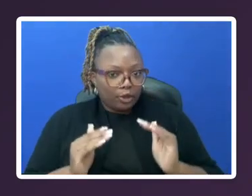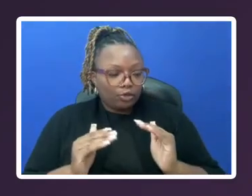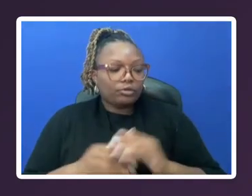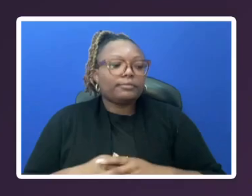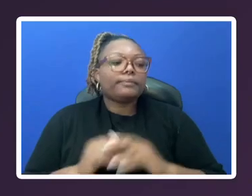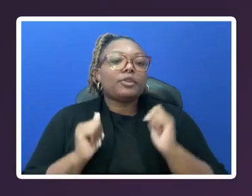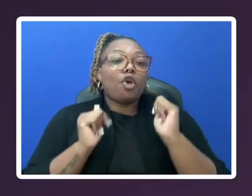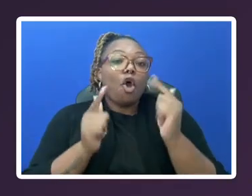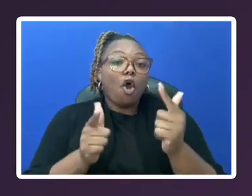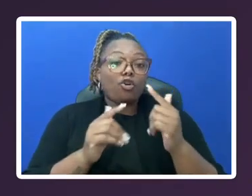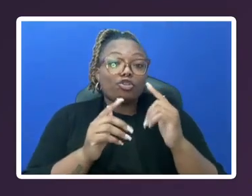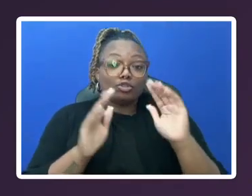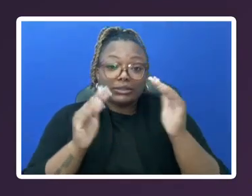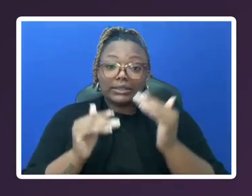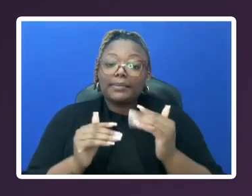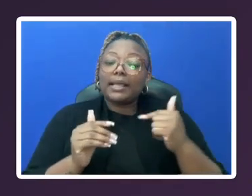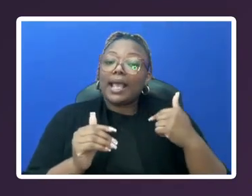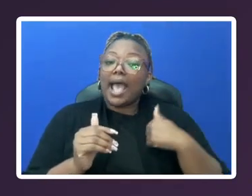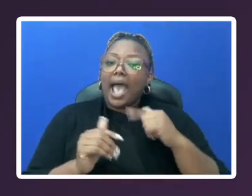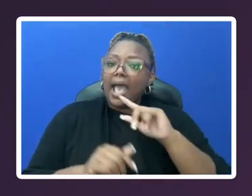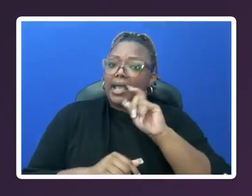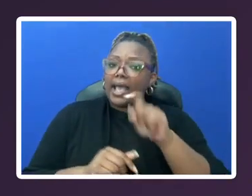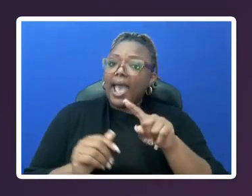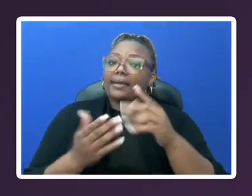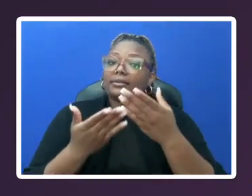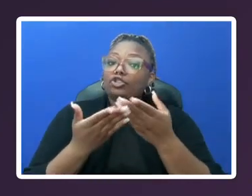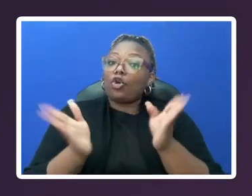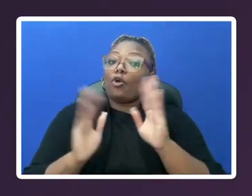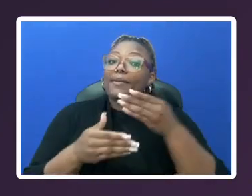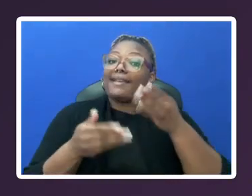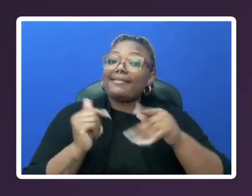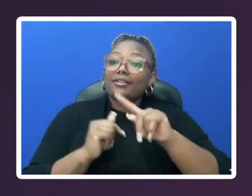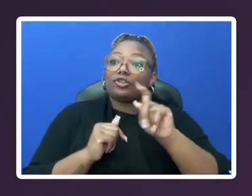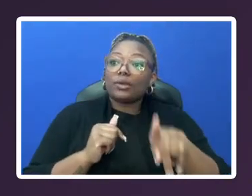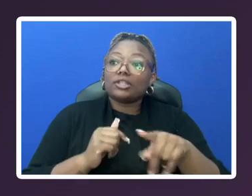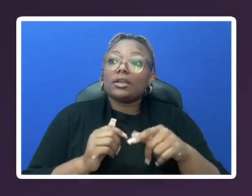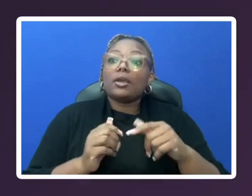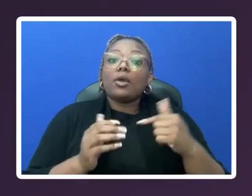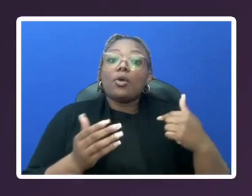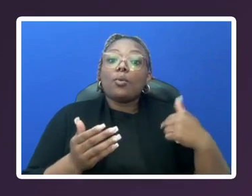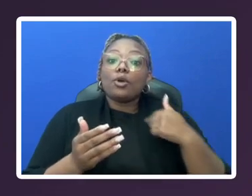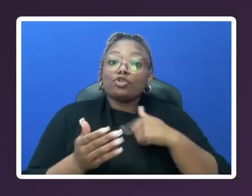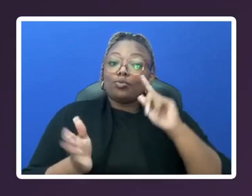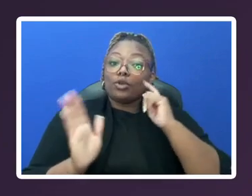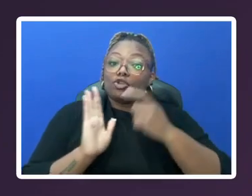bring me to ask the open-ended question, what can we tell about institutions in the United States